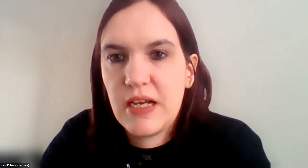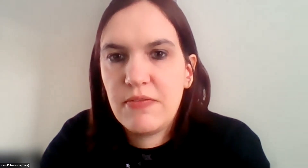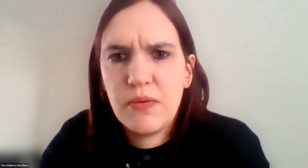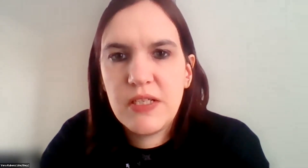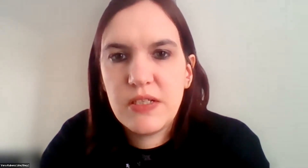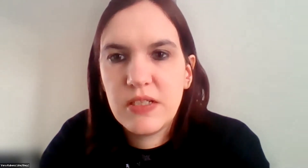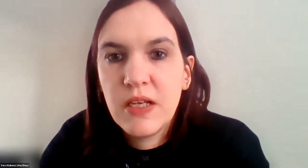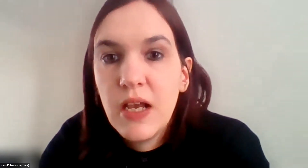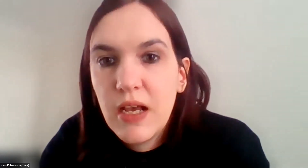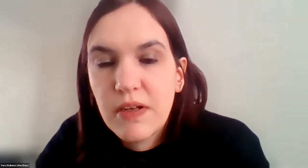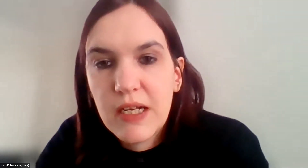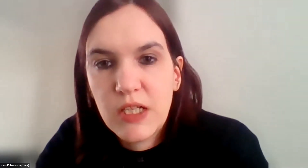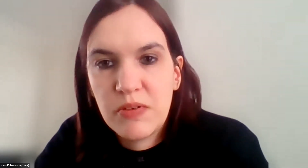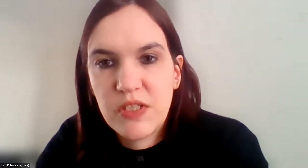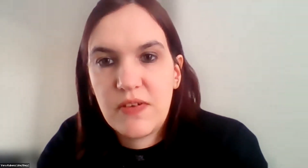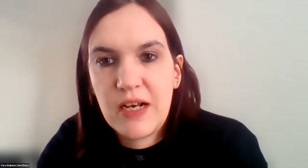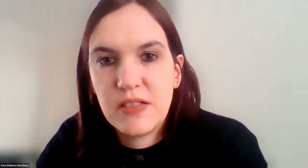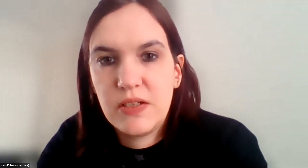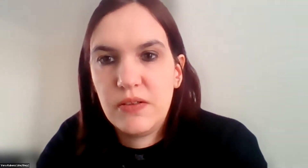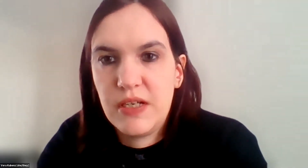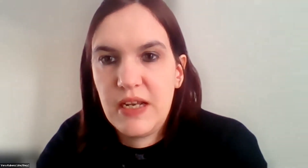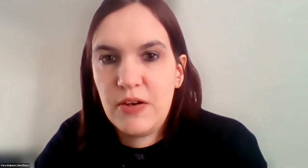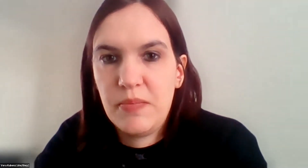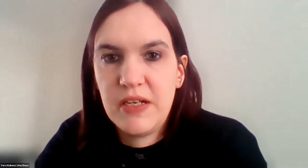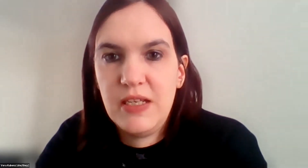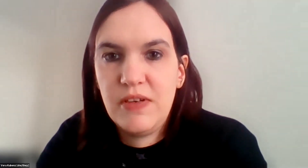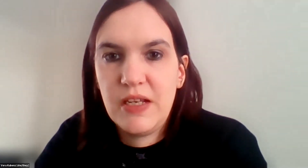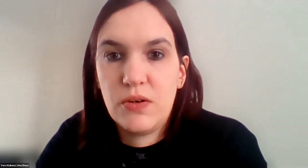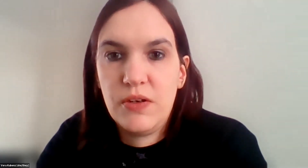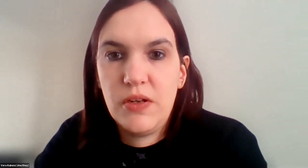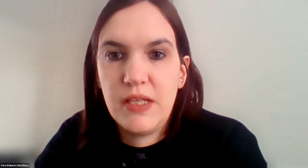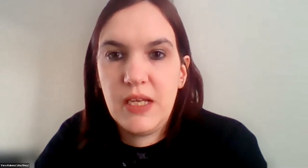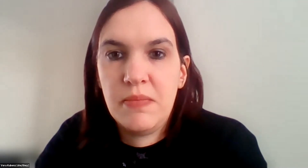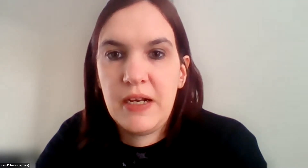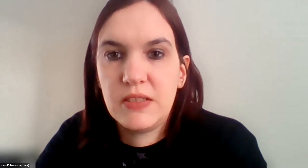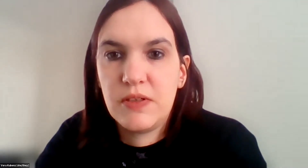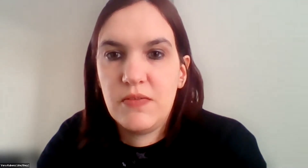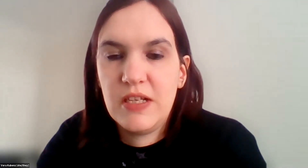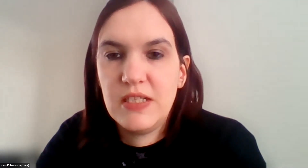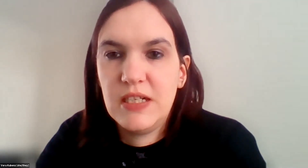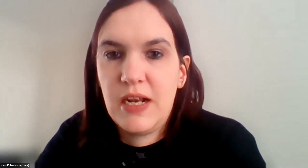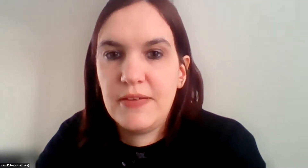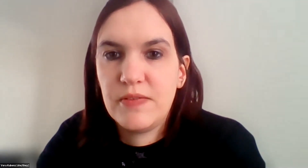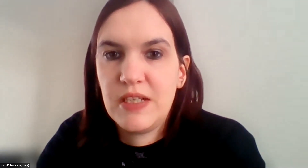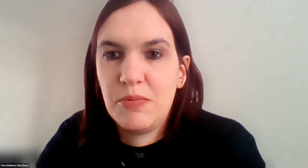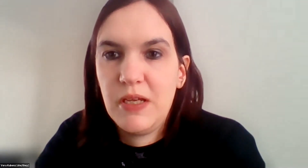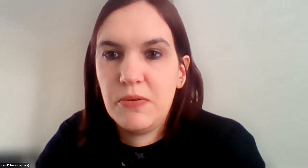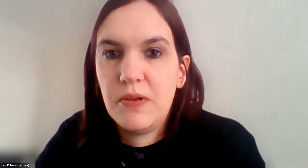I have a question regarding the provision of arts and culture and how it might alleviate or not the impacts of COVID-19 in the lives of disabled people.